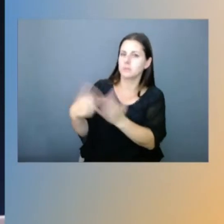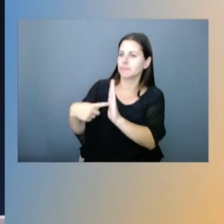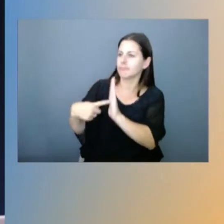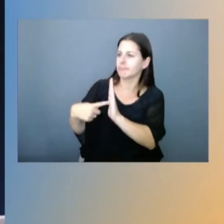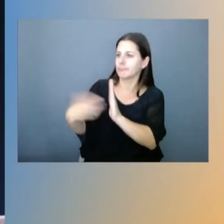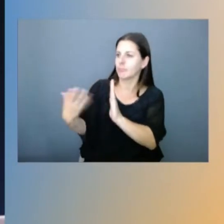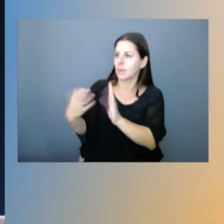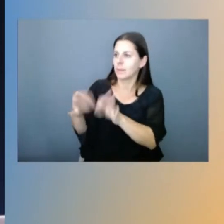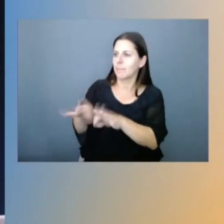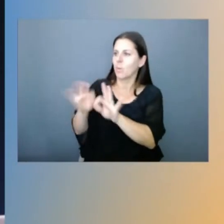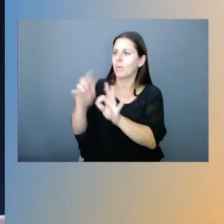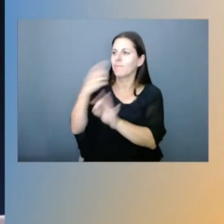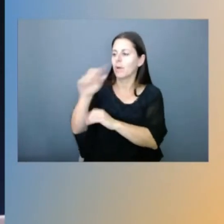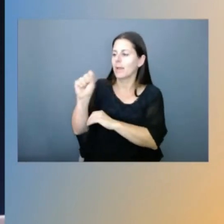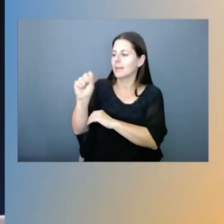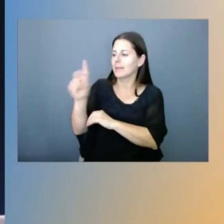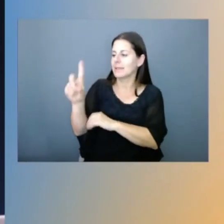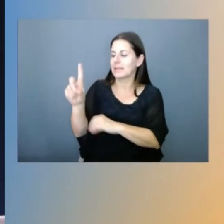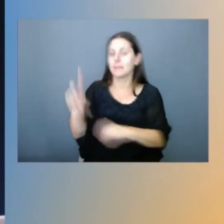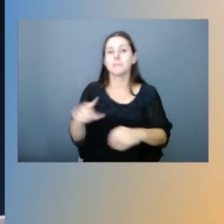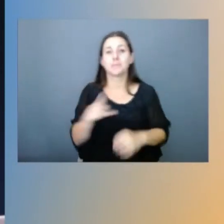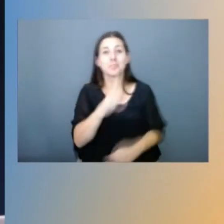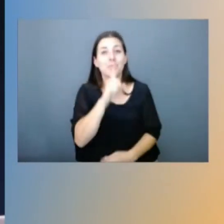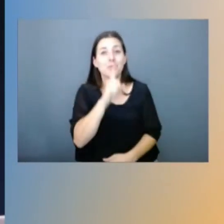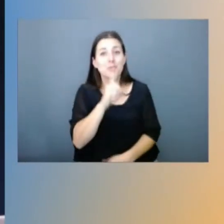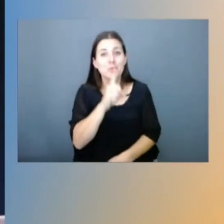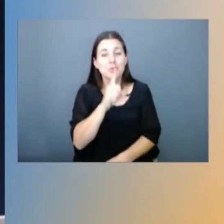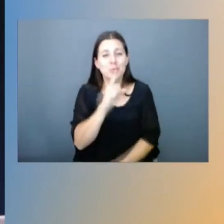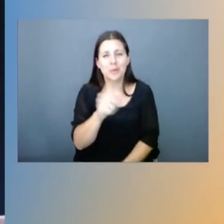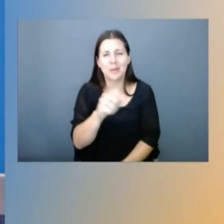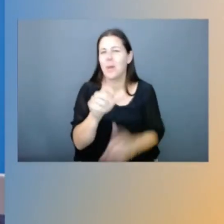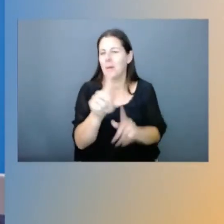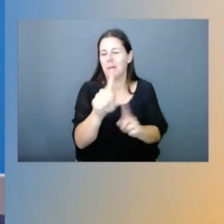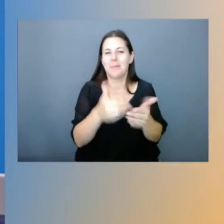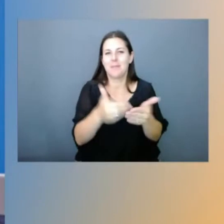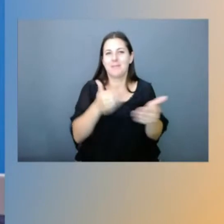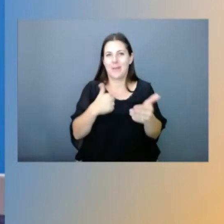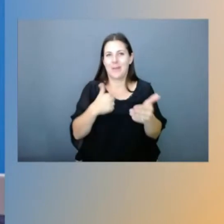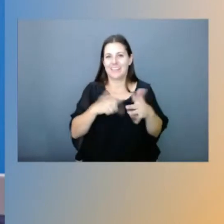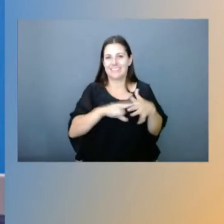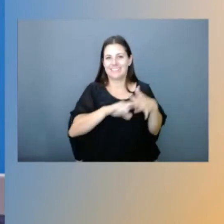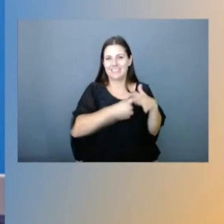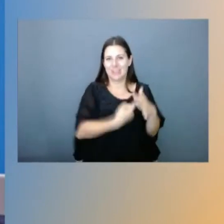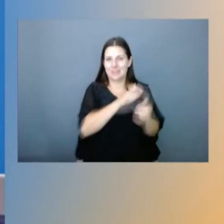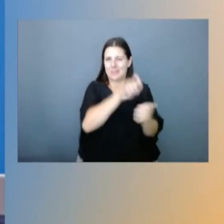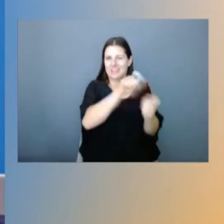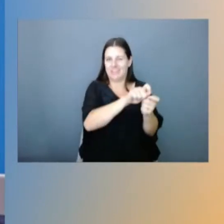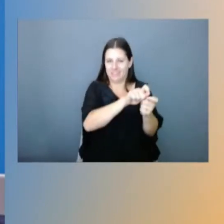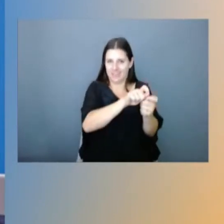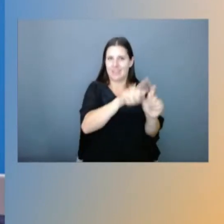Sure, so I think before I jump into the specific workloads, let me clarify